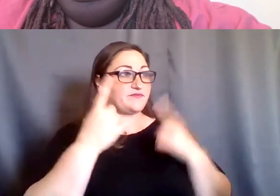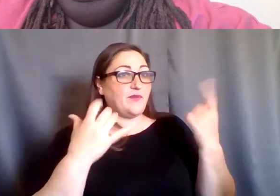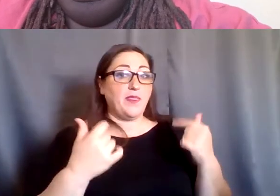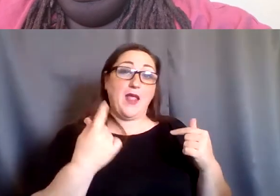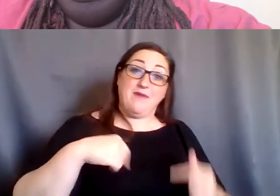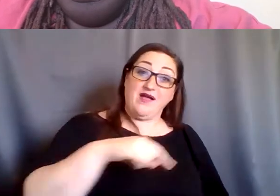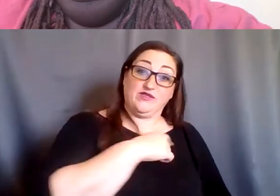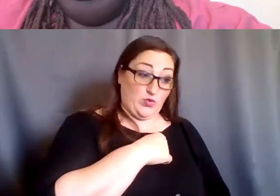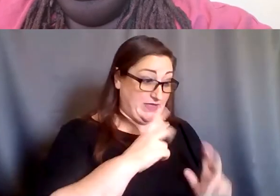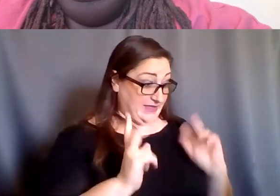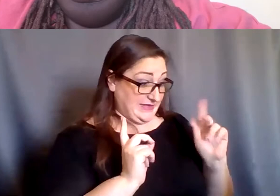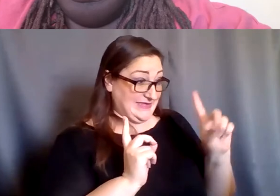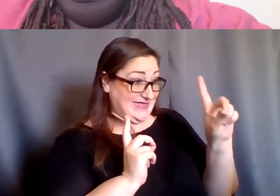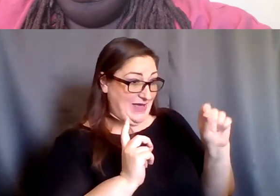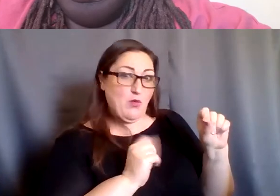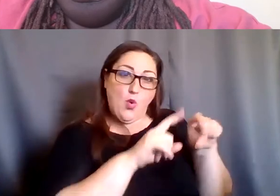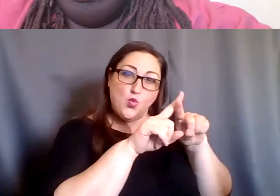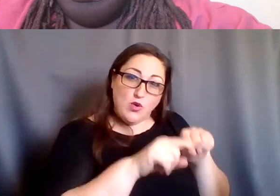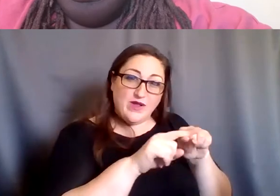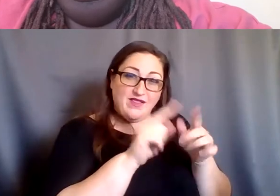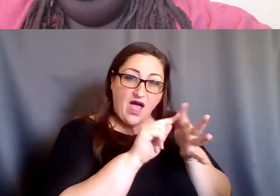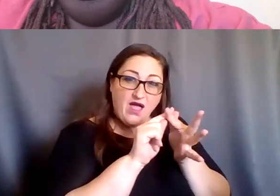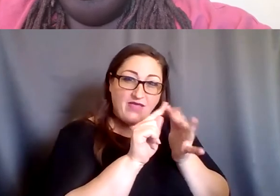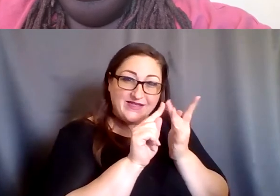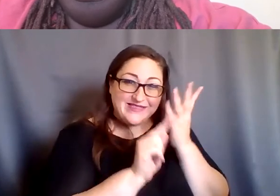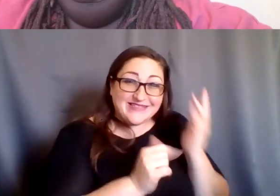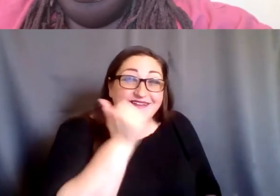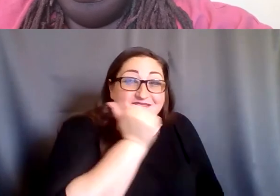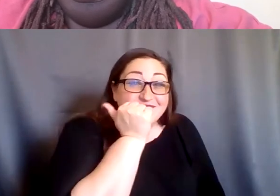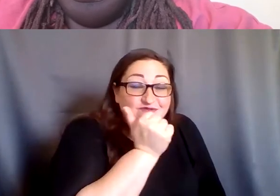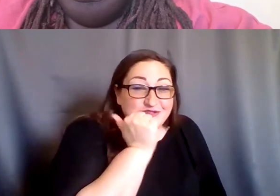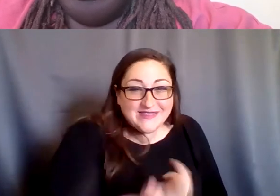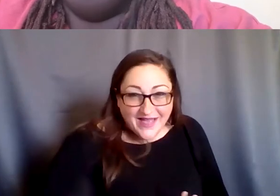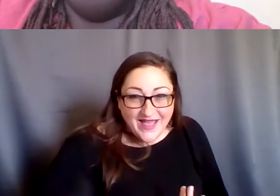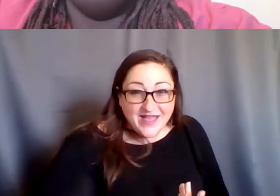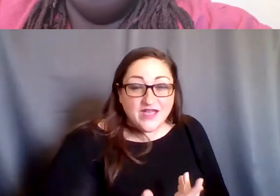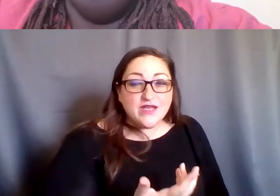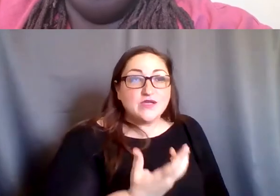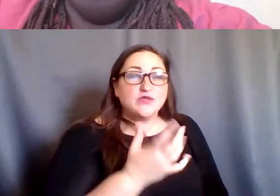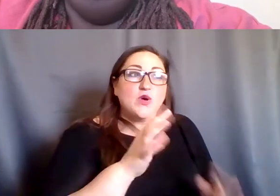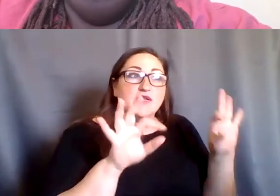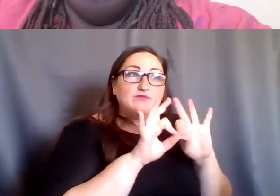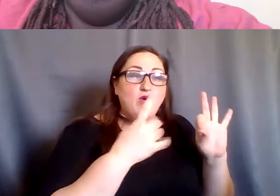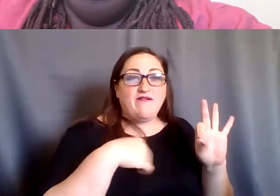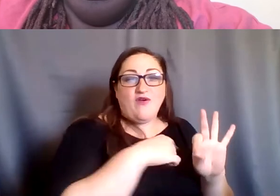But everyone who lives long enough becomes a person with a disability. So you should probably start thinking about it now because one